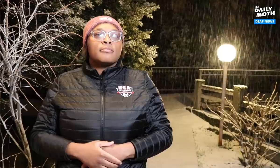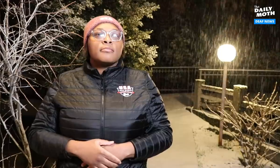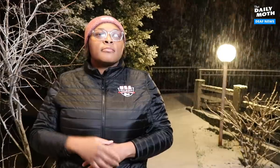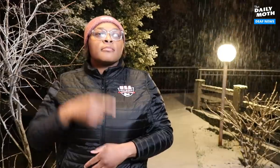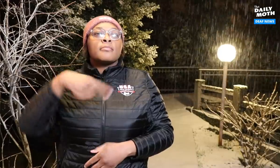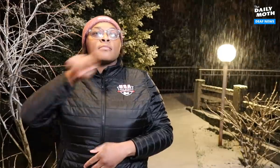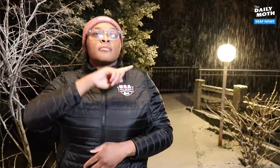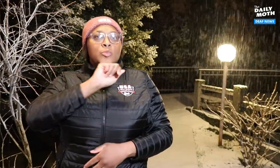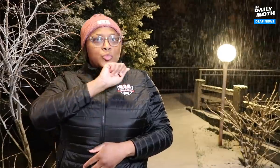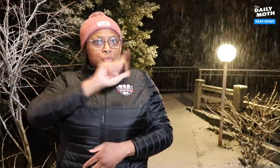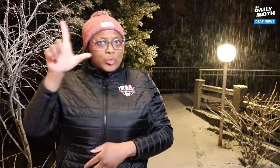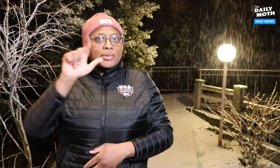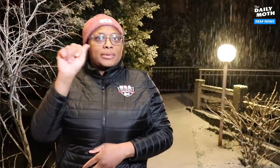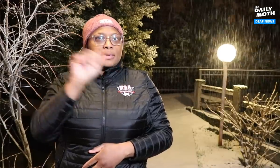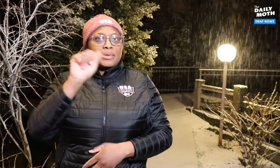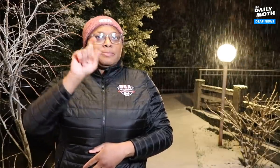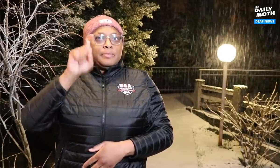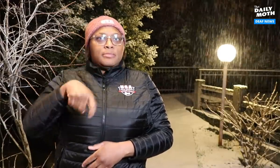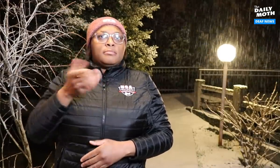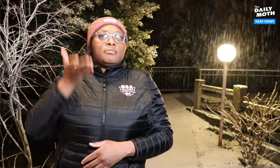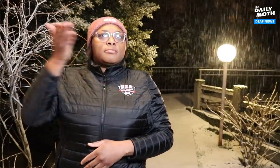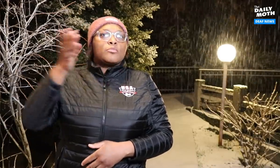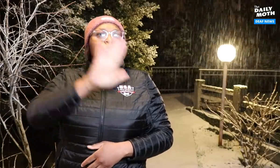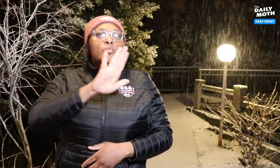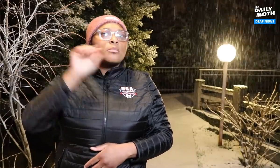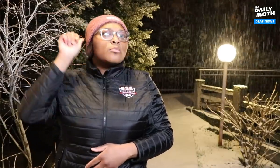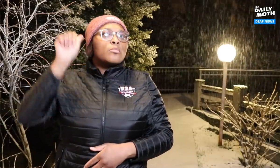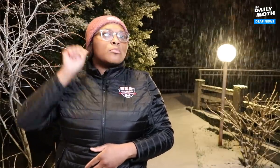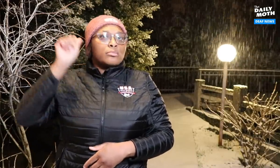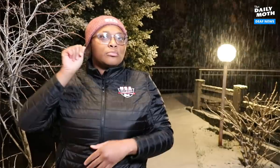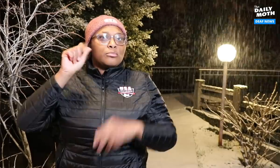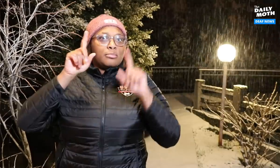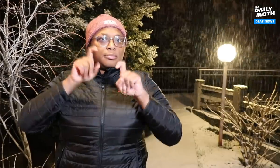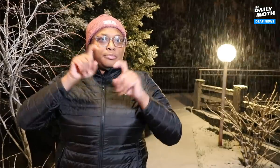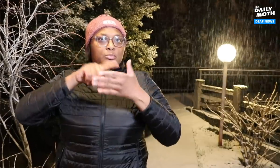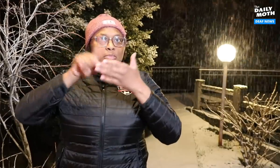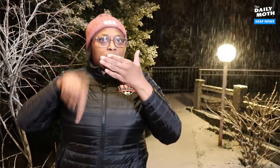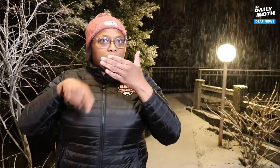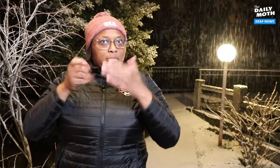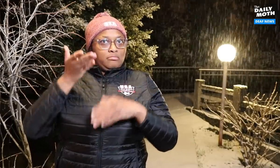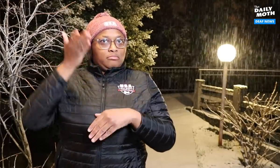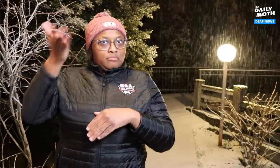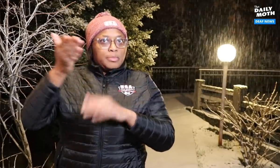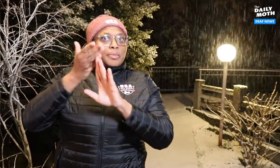All athletes must submit their audiograms either before